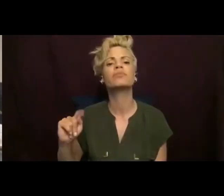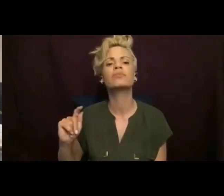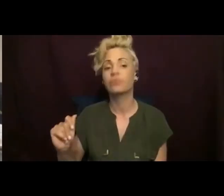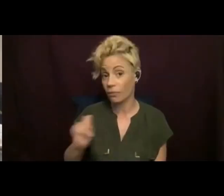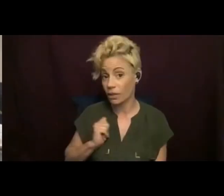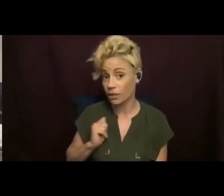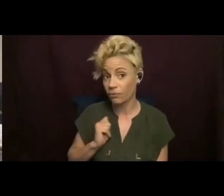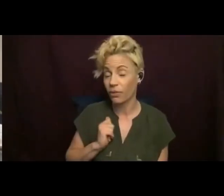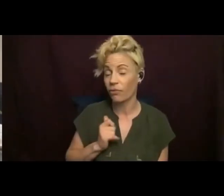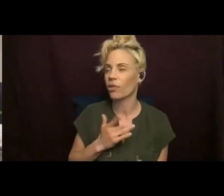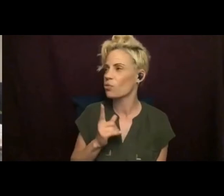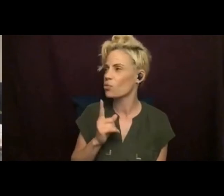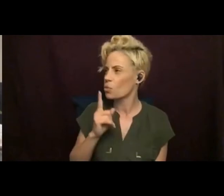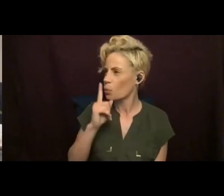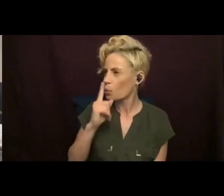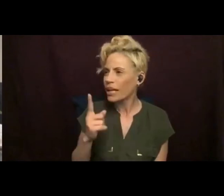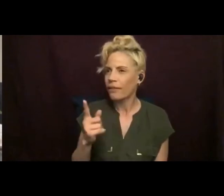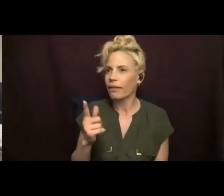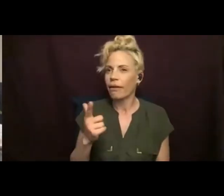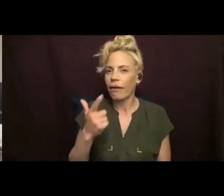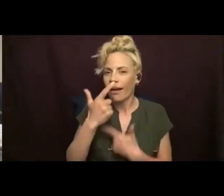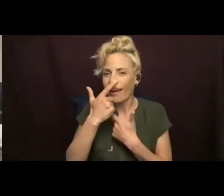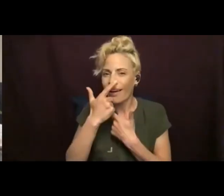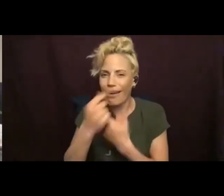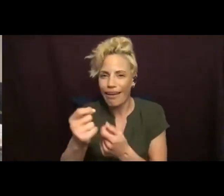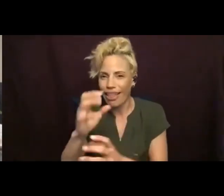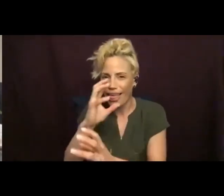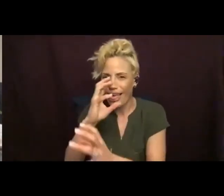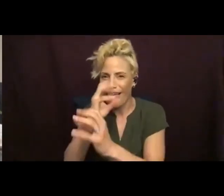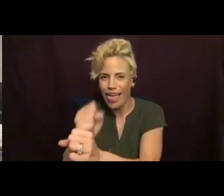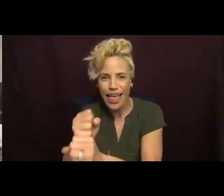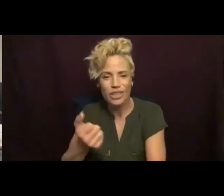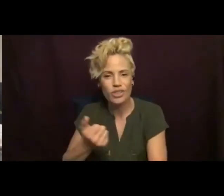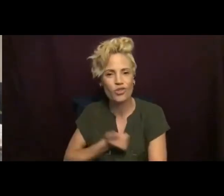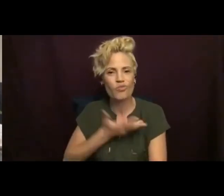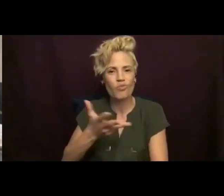to more to poetry and like the use of line breaks